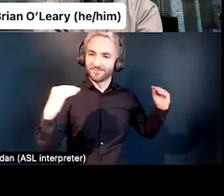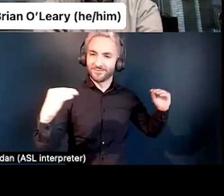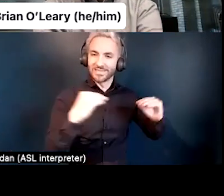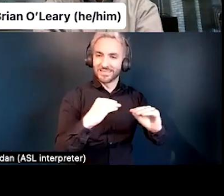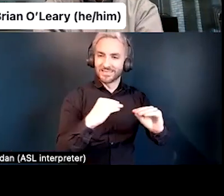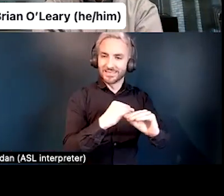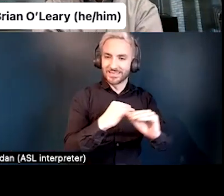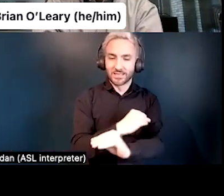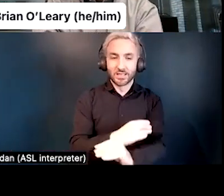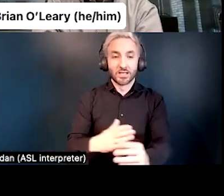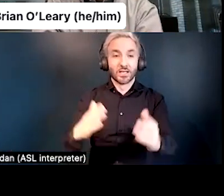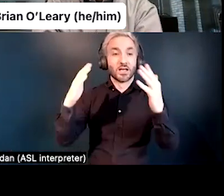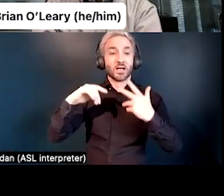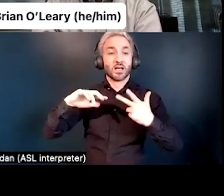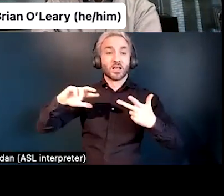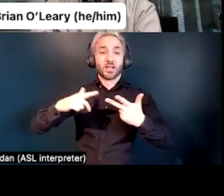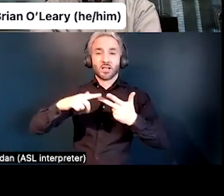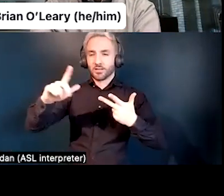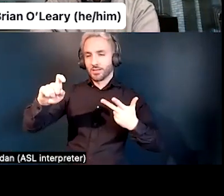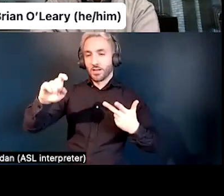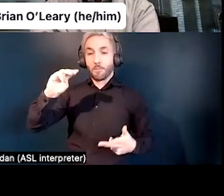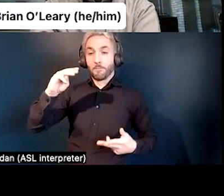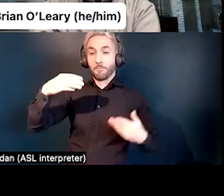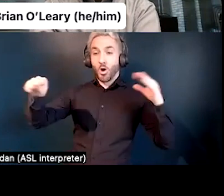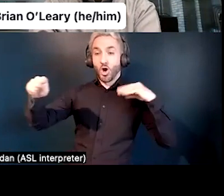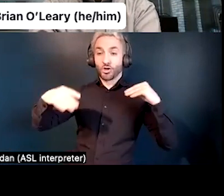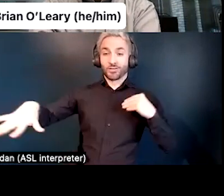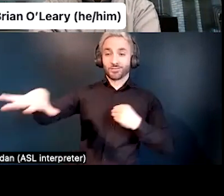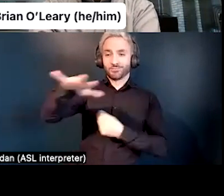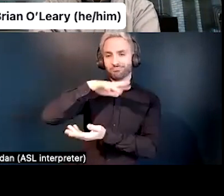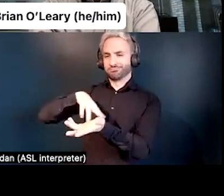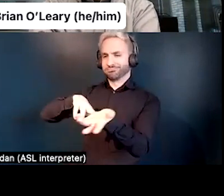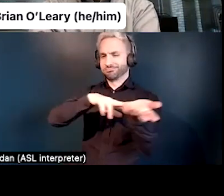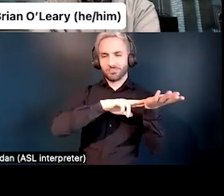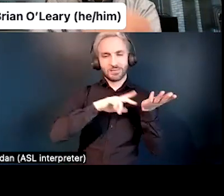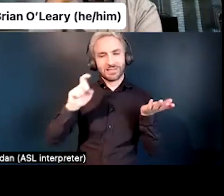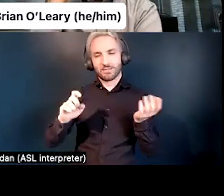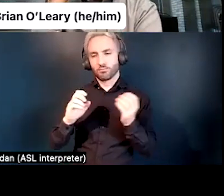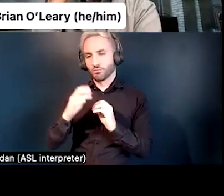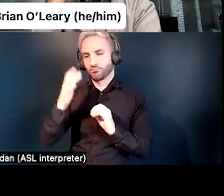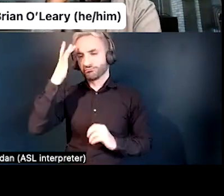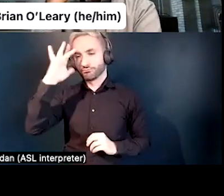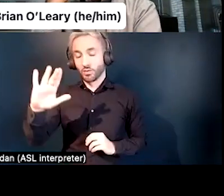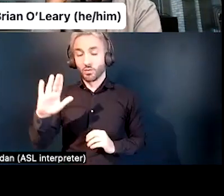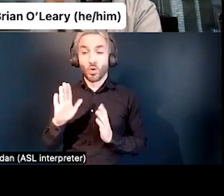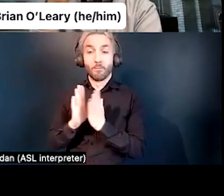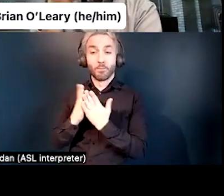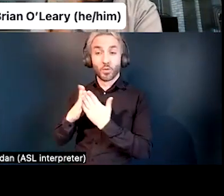smarter about the marketplace. You know, book publishing is truly a business of